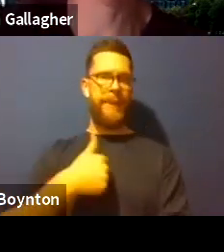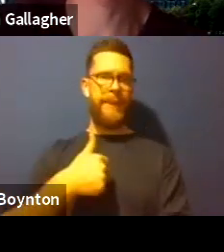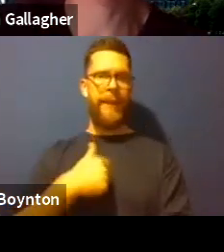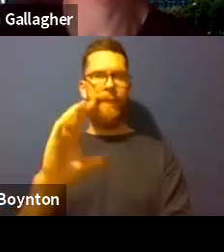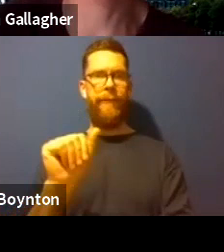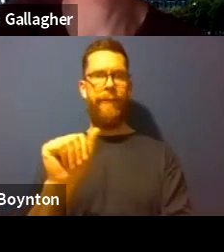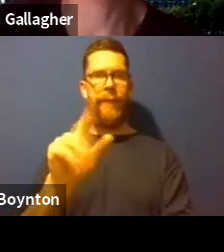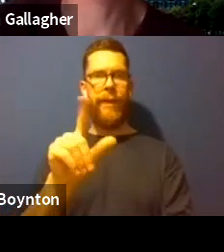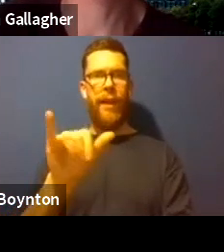Joe Baeta, Supt. : Thank you.